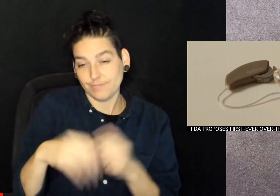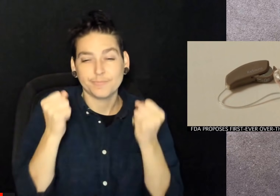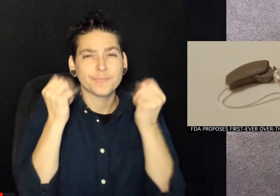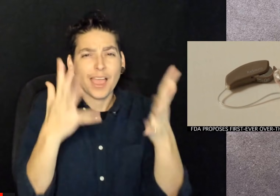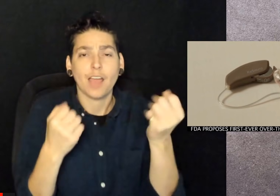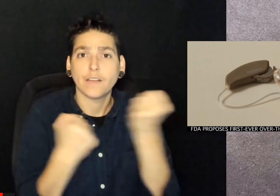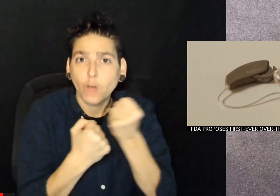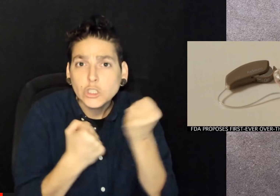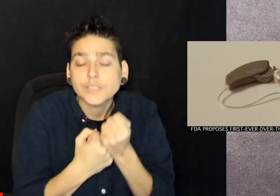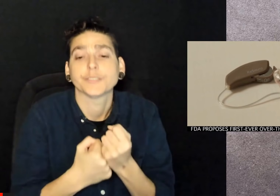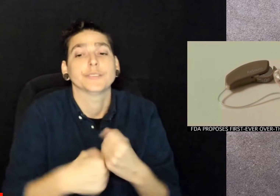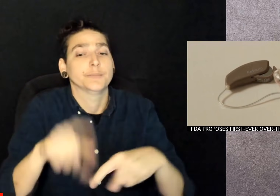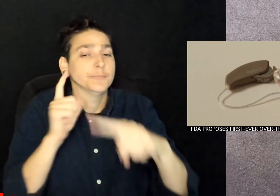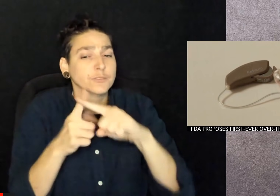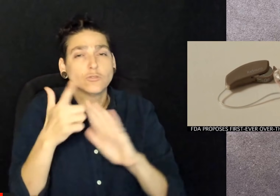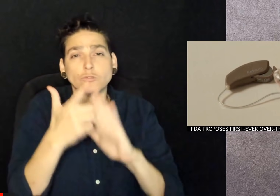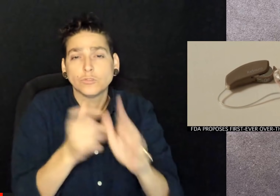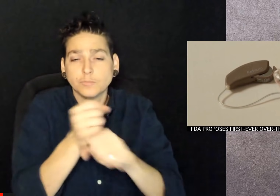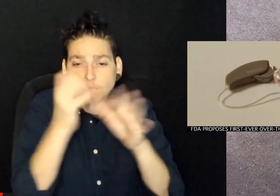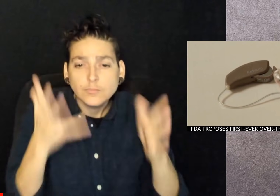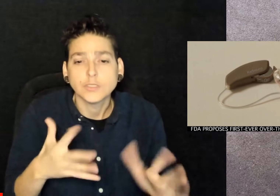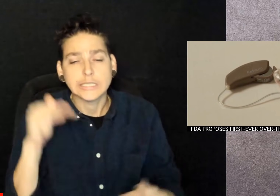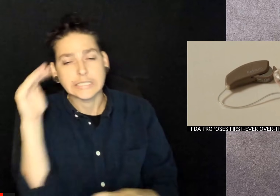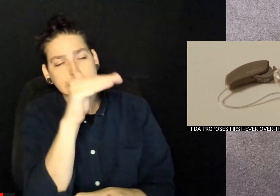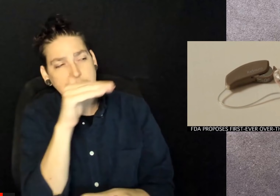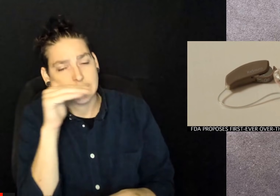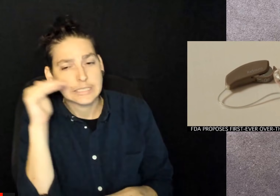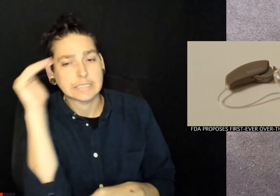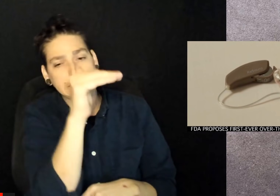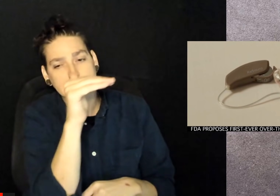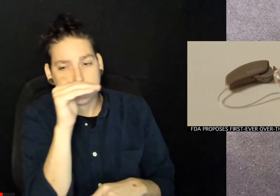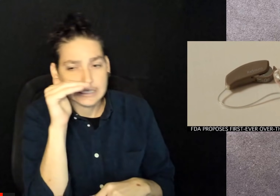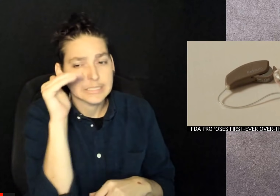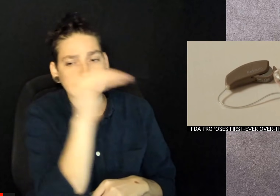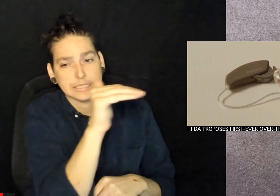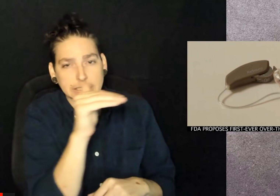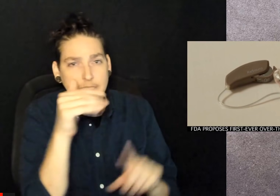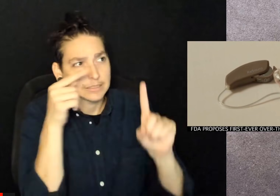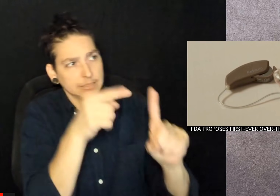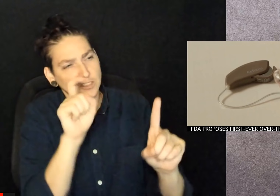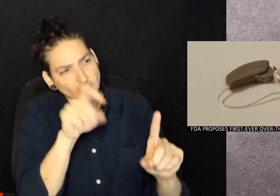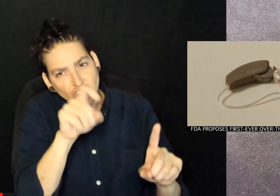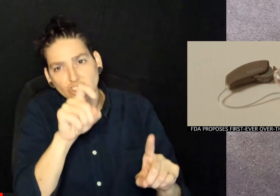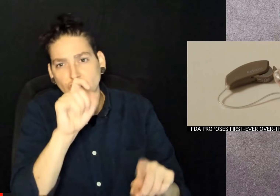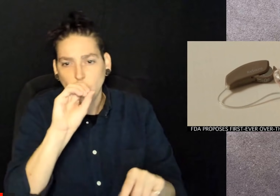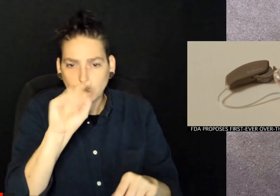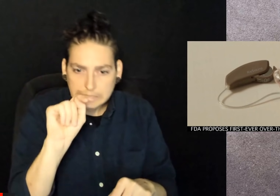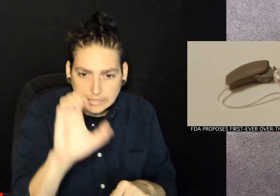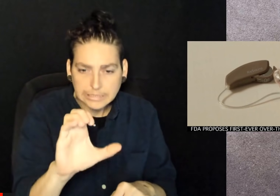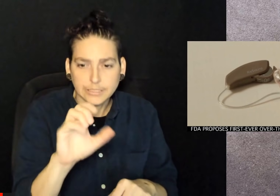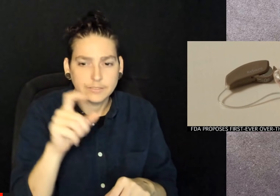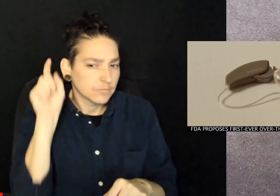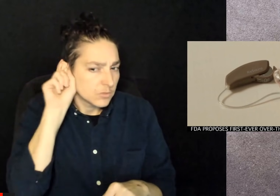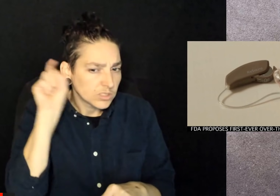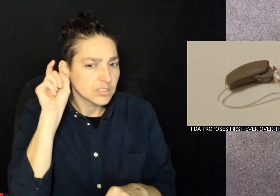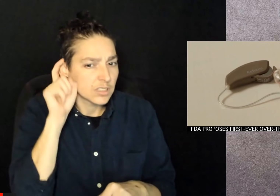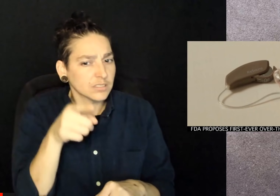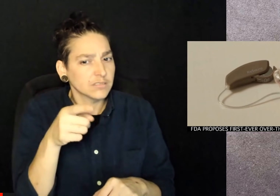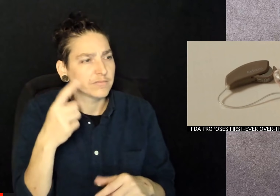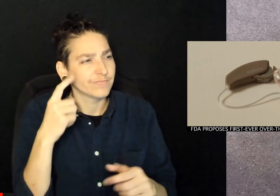according to NPR many advocates and lawmakers have been calling for OTC hearing aids for